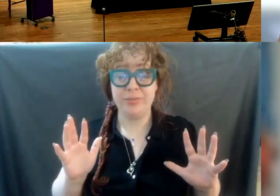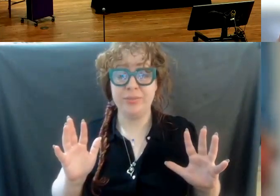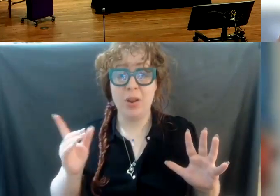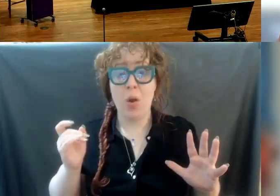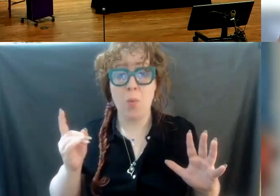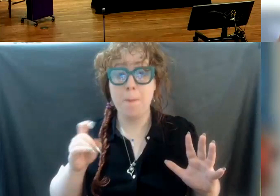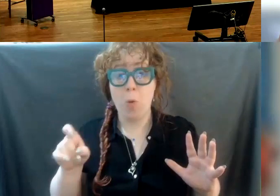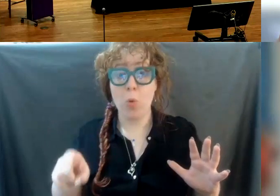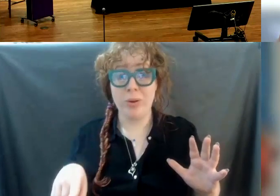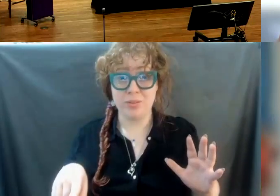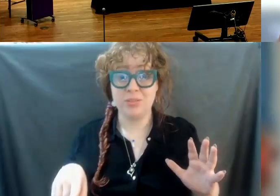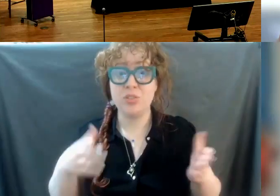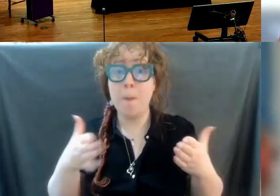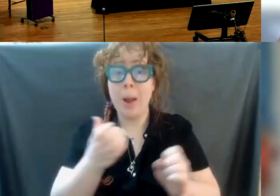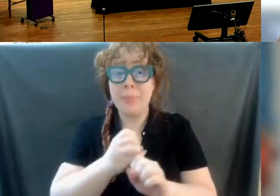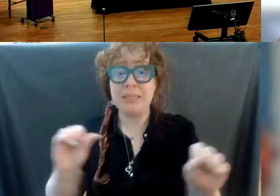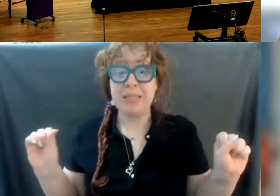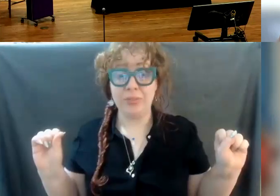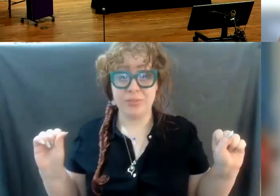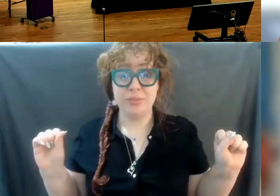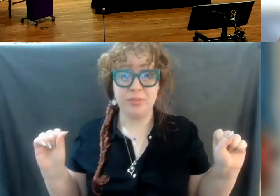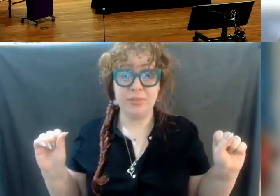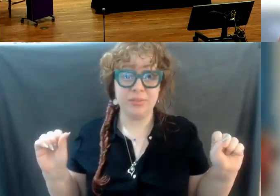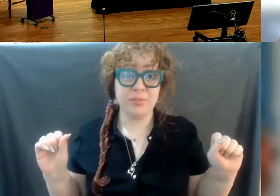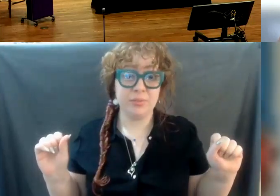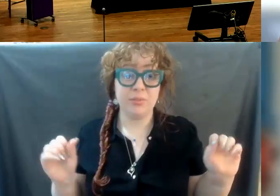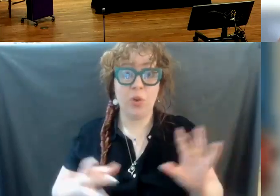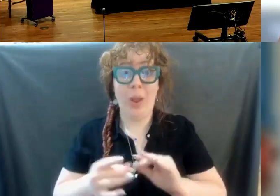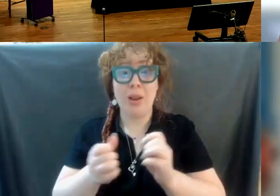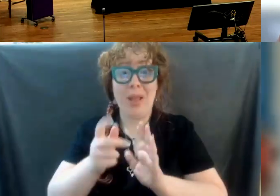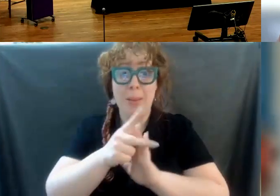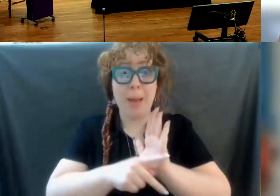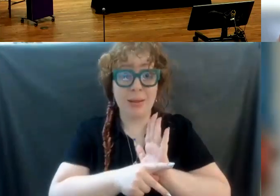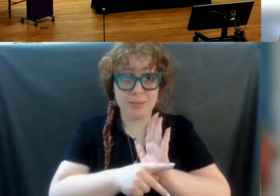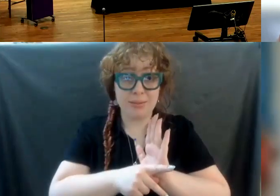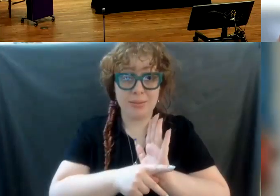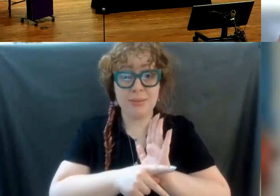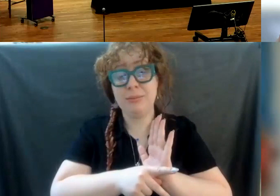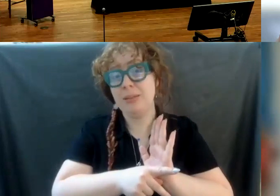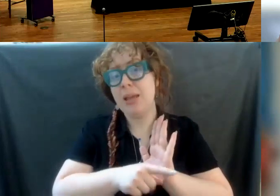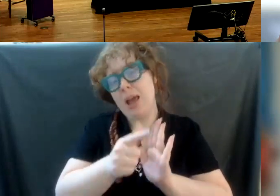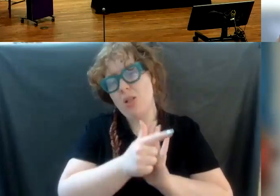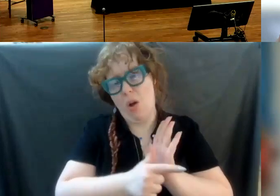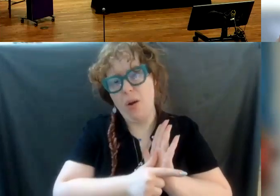over a large part of public safety is connected to policy legislation are local, city,